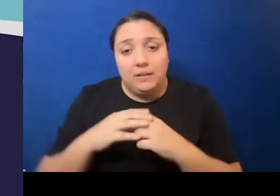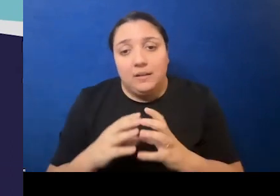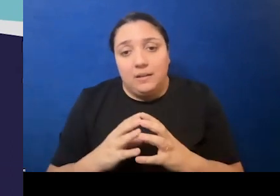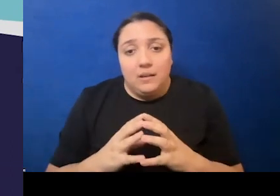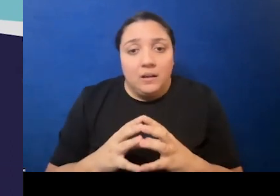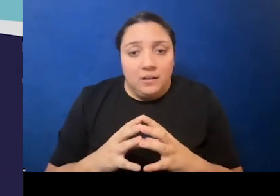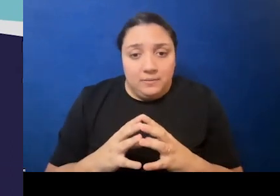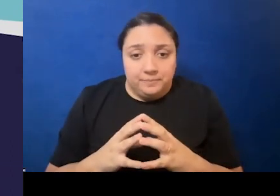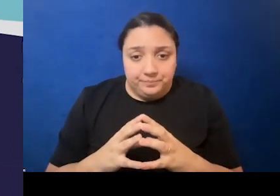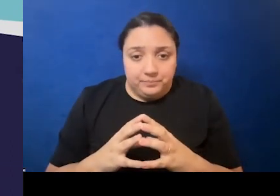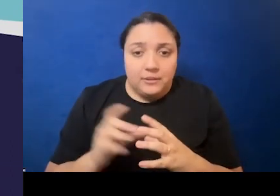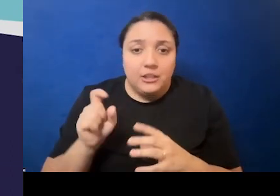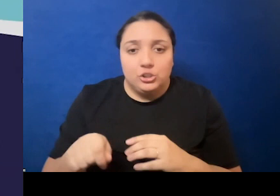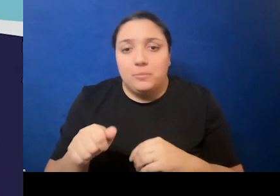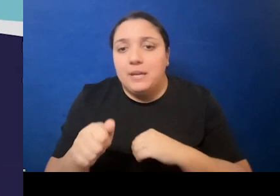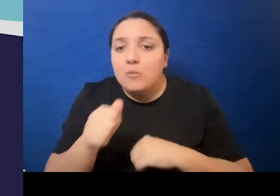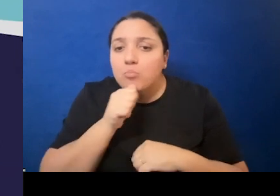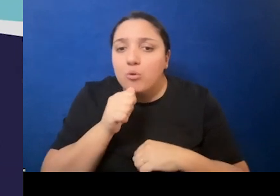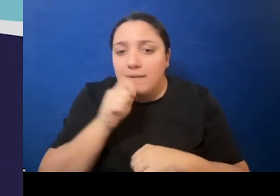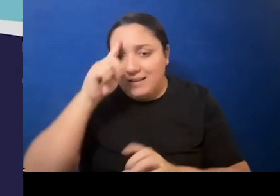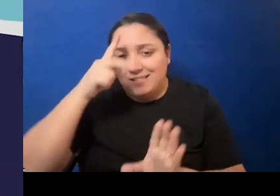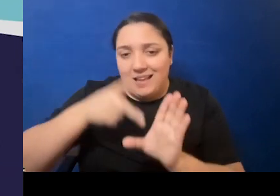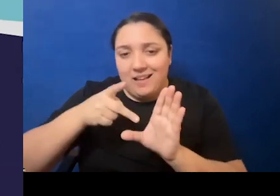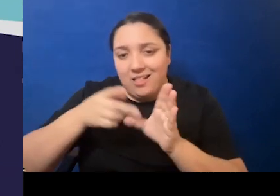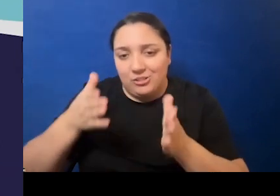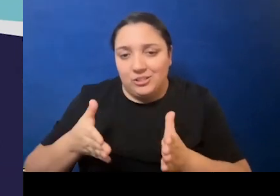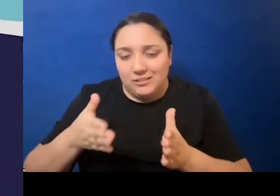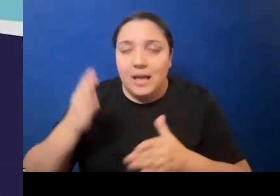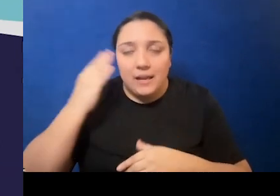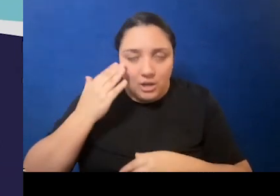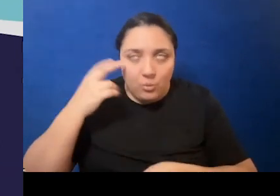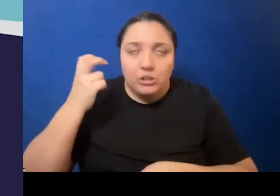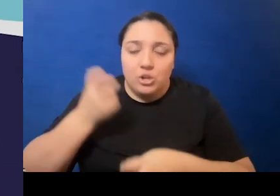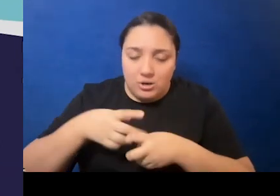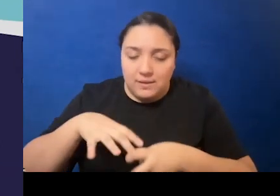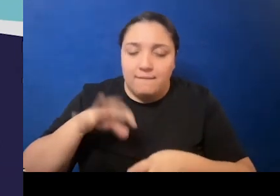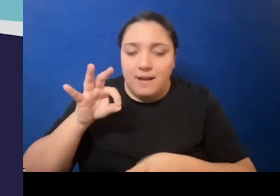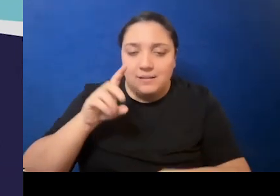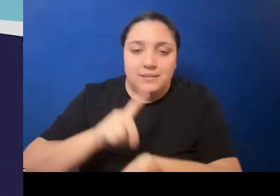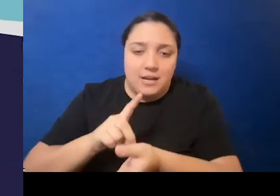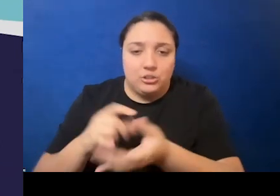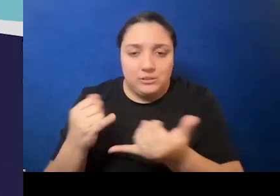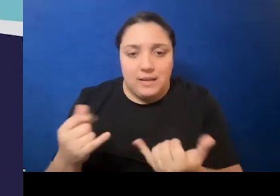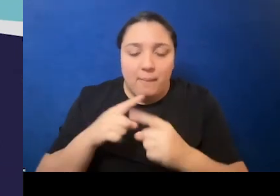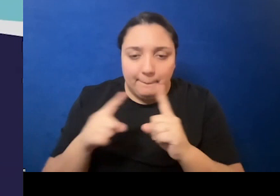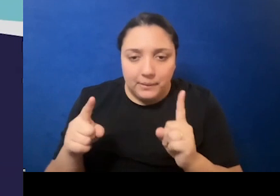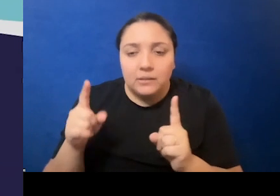THERE SHOULD BE A PRIVATE PSYCHIATRIST INVOLVED. THERE ARE SOME AND KEEP LOOKING